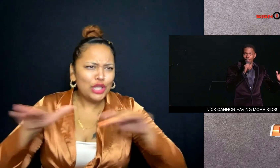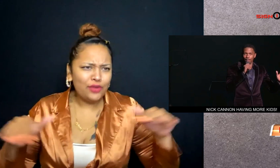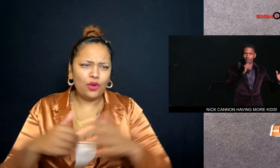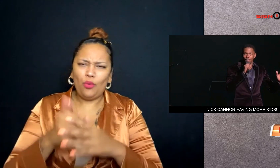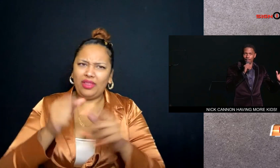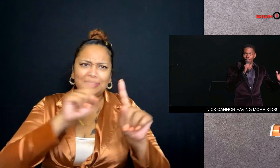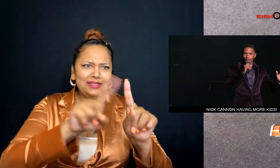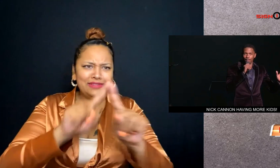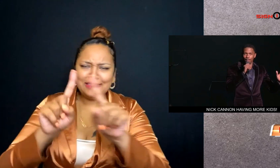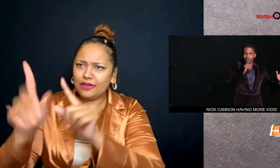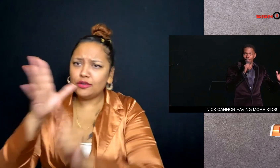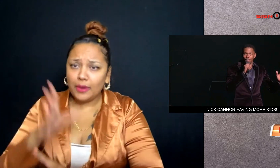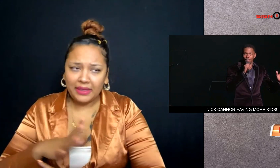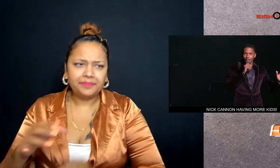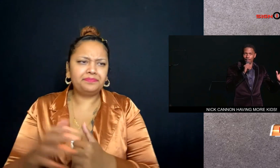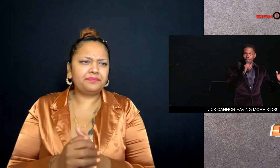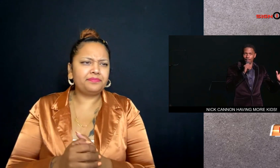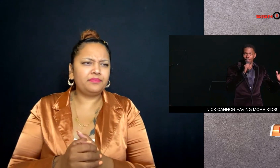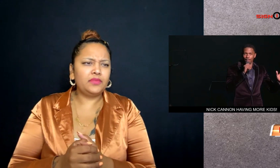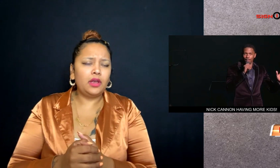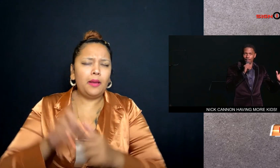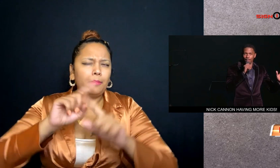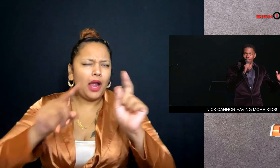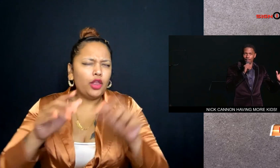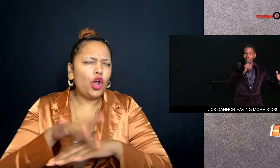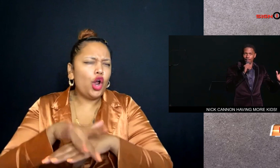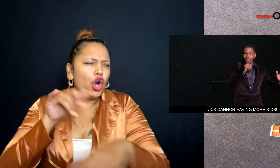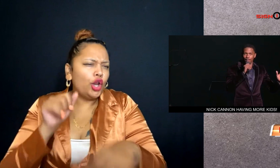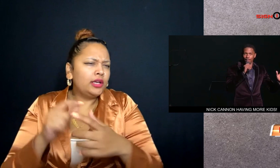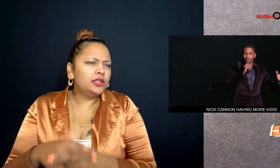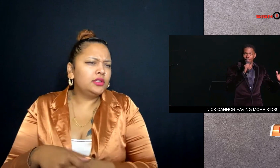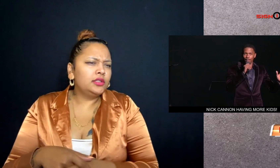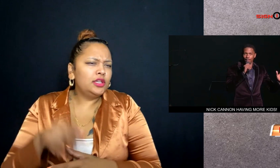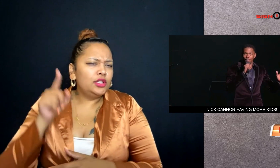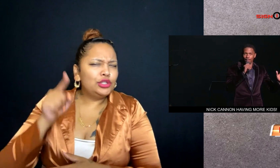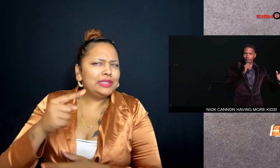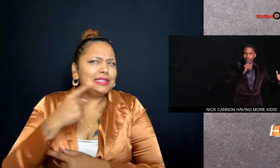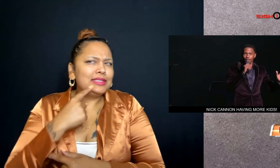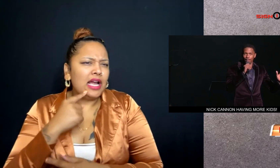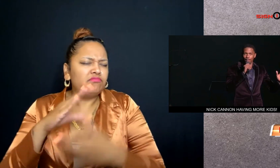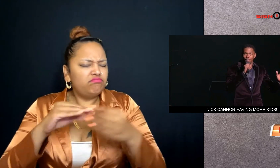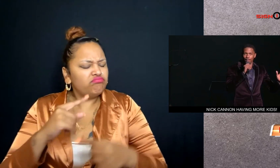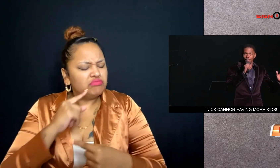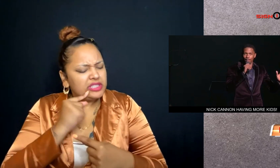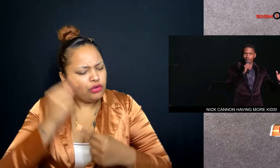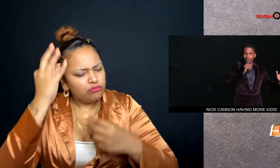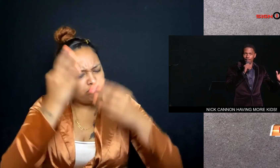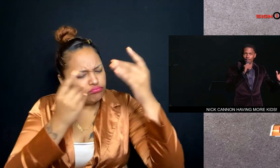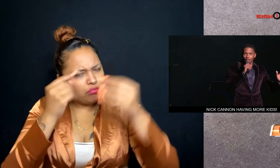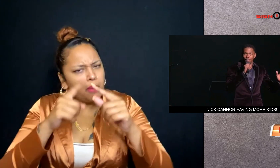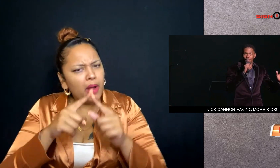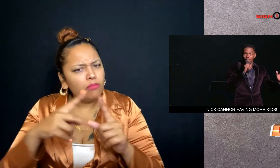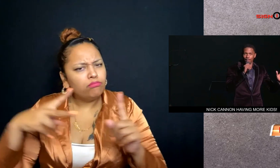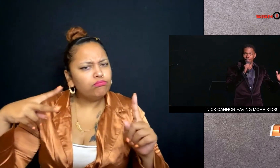has eight children with several different women but earlier this year he said he was